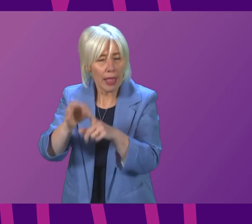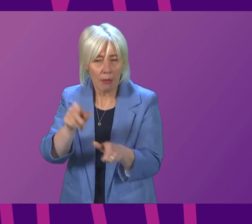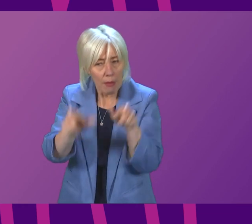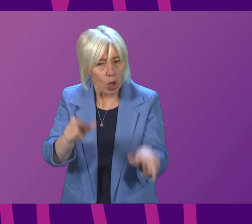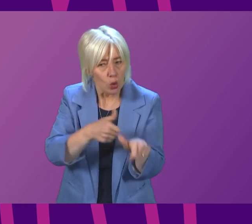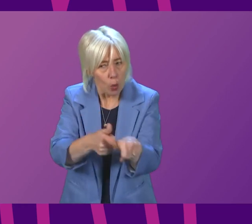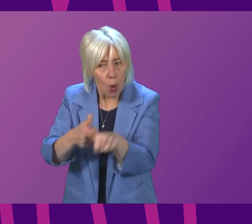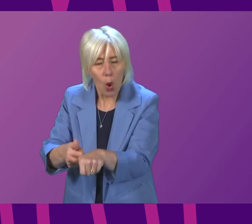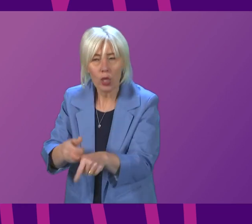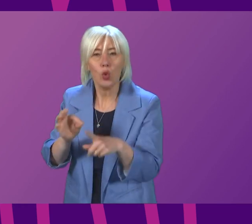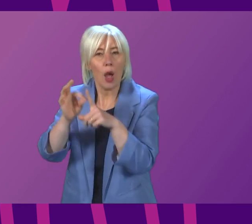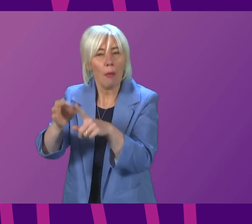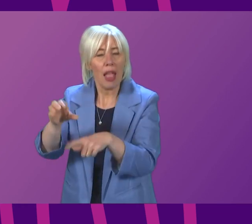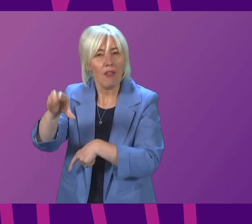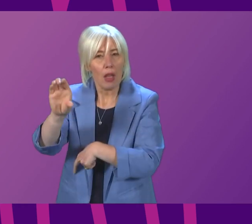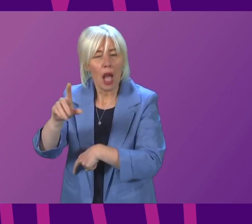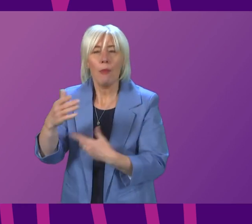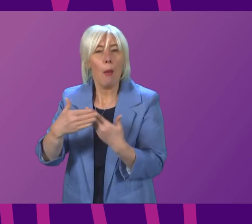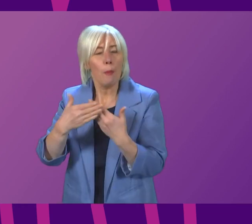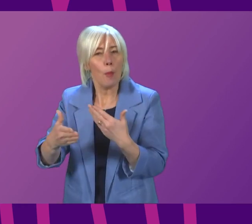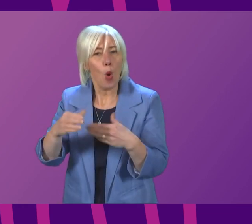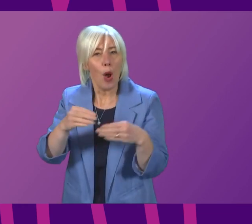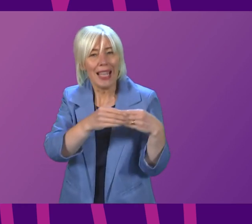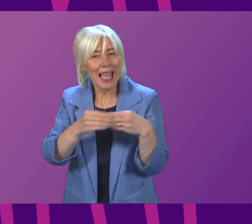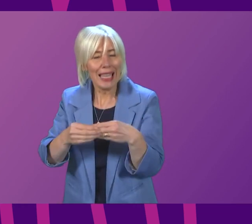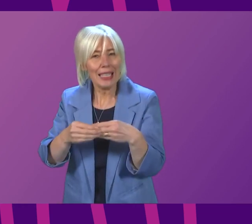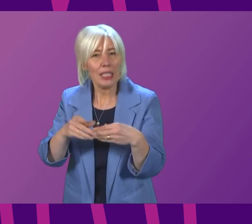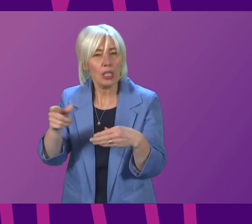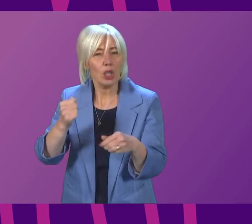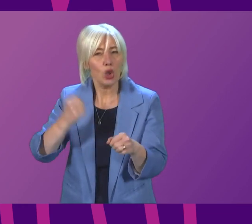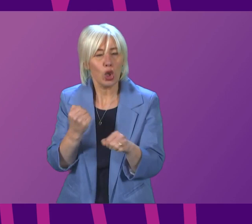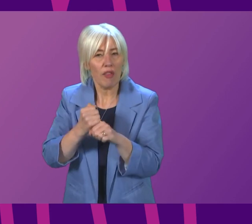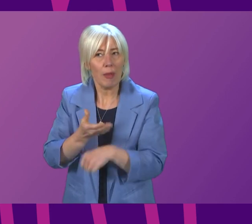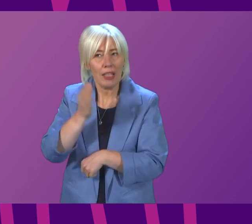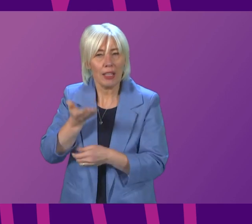What more guidance can the Government give to councils to ensure that those who could